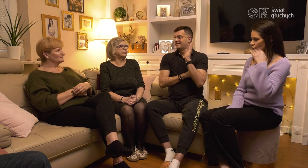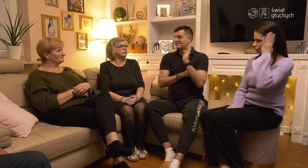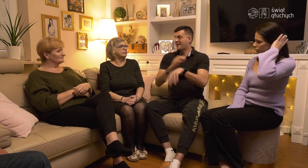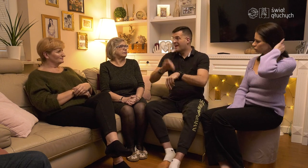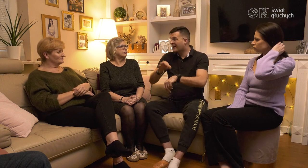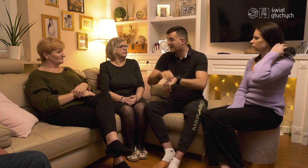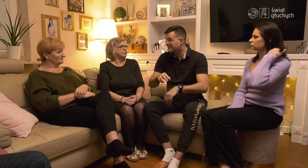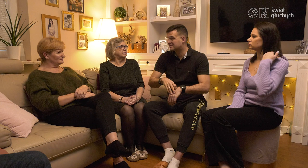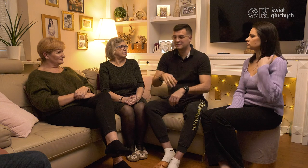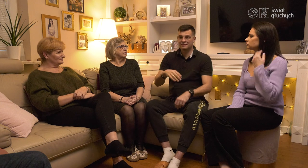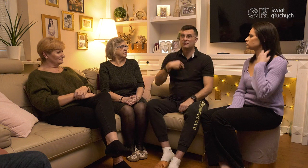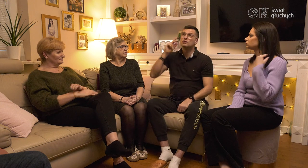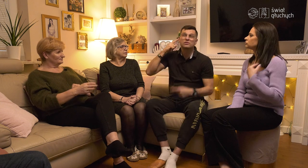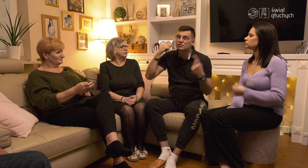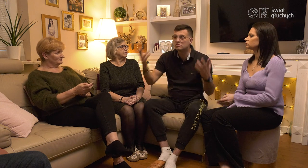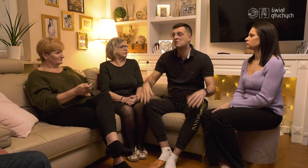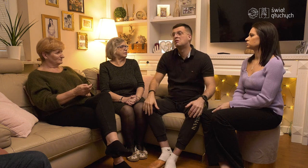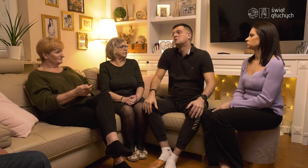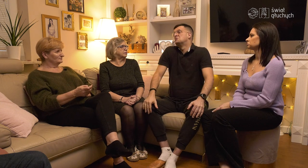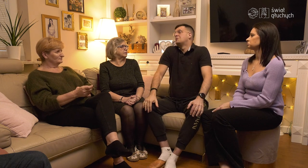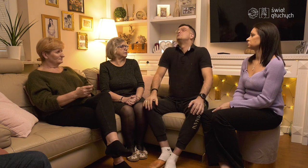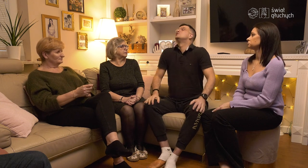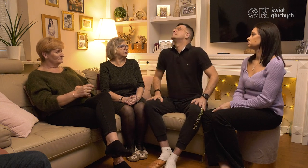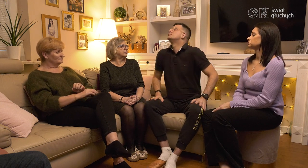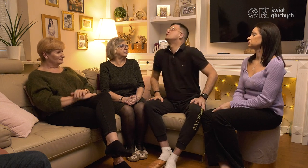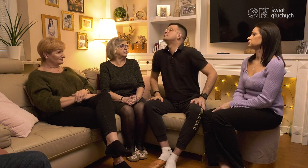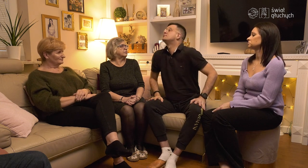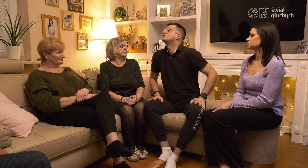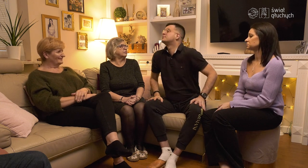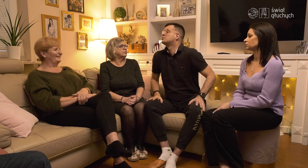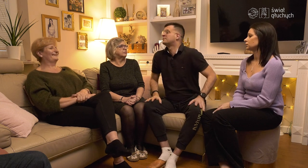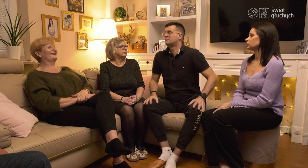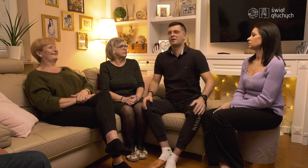At a doctor's appointment: "I am deaf" and nothing, the doctor normally spoke to us!